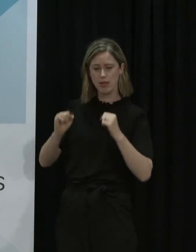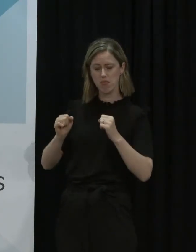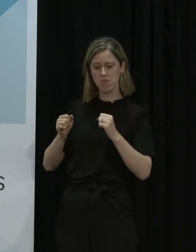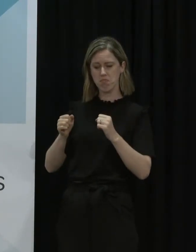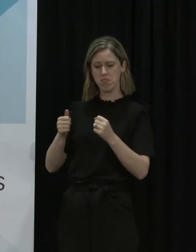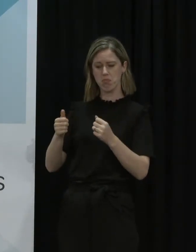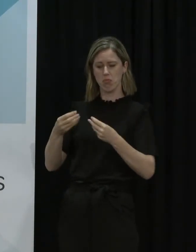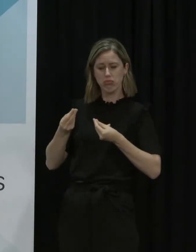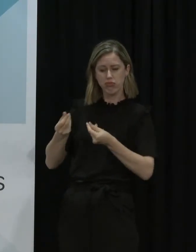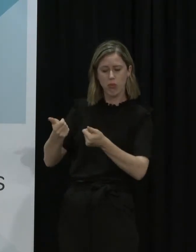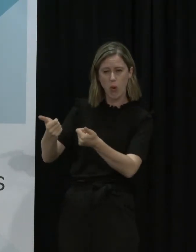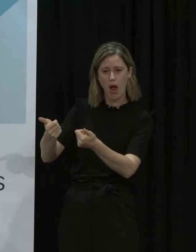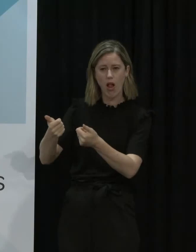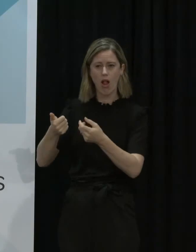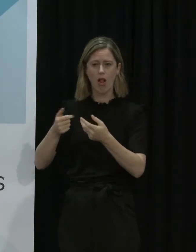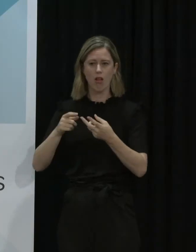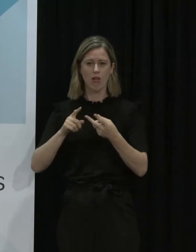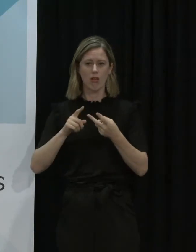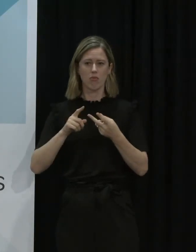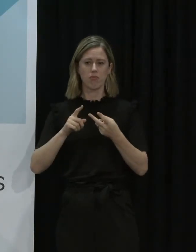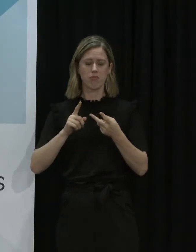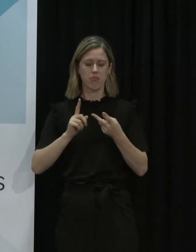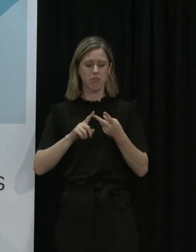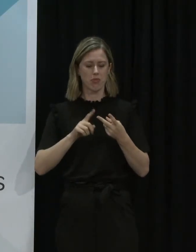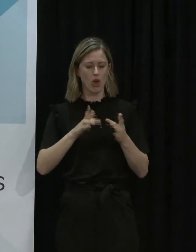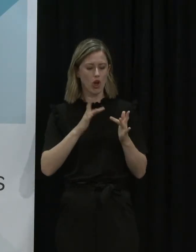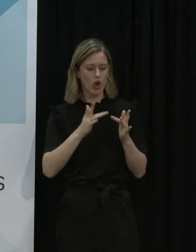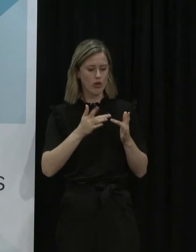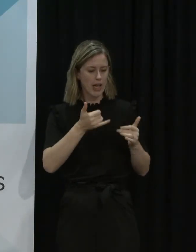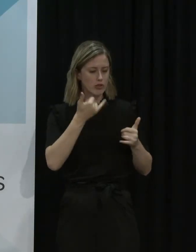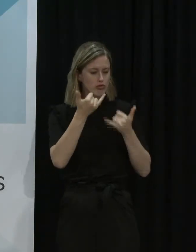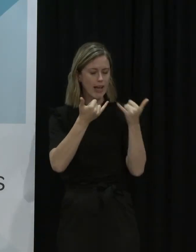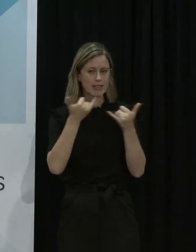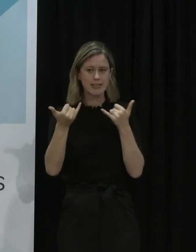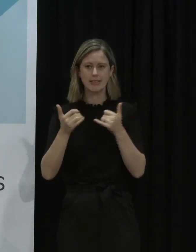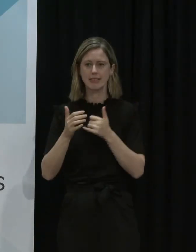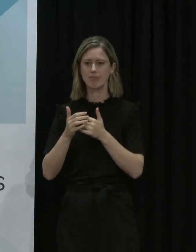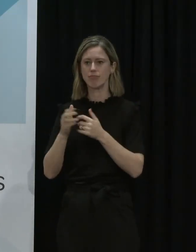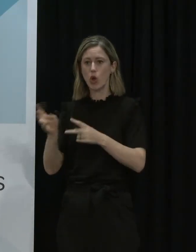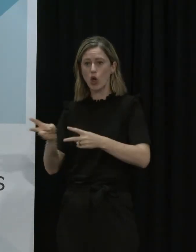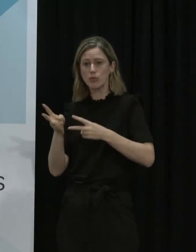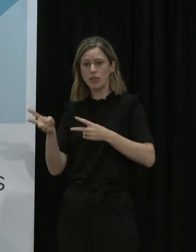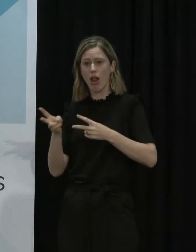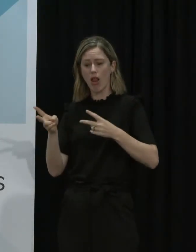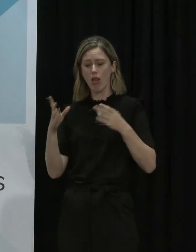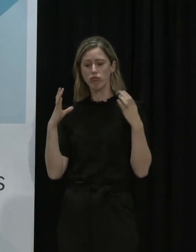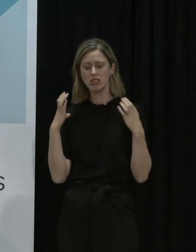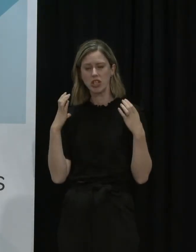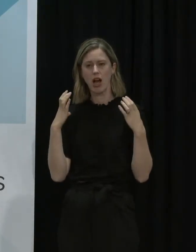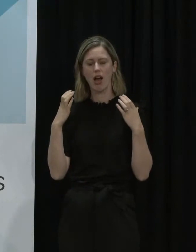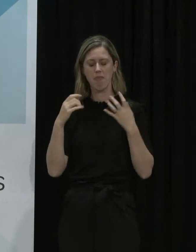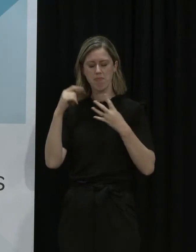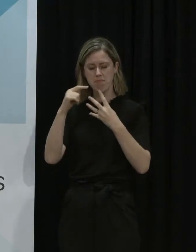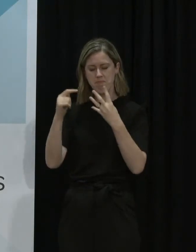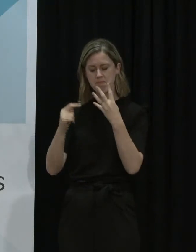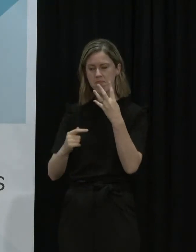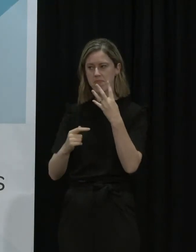time. The pressure on the public health system, our ability to continue to contact